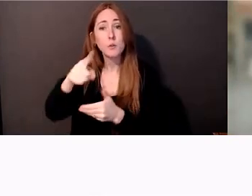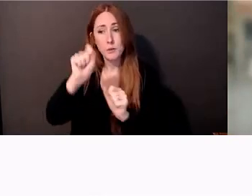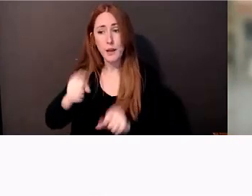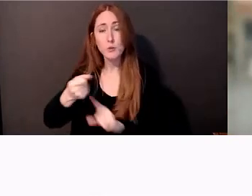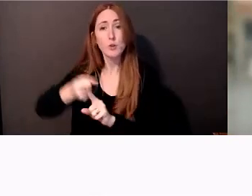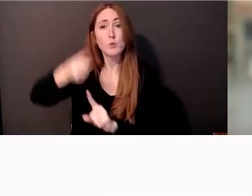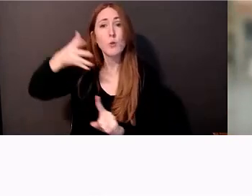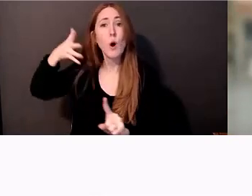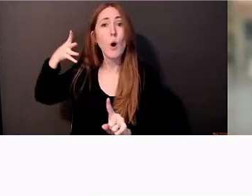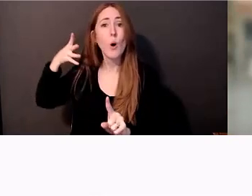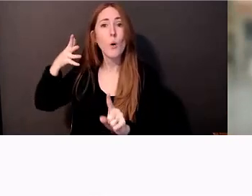that way too.